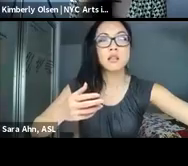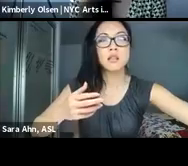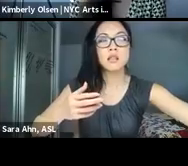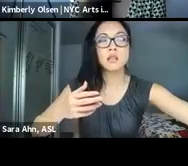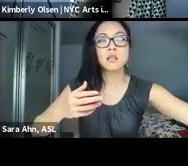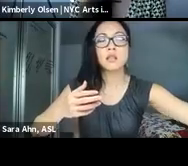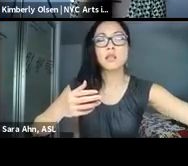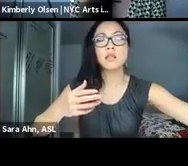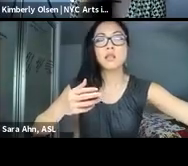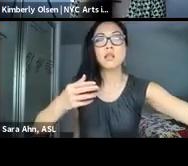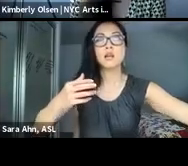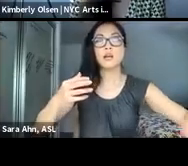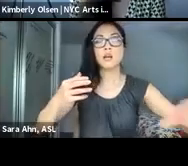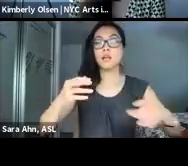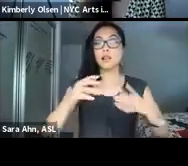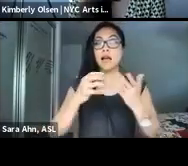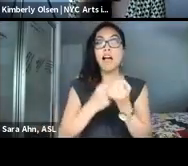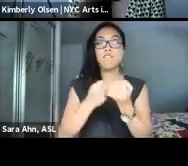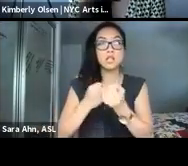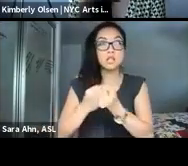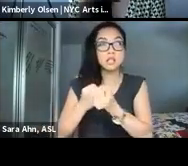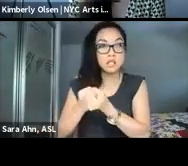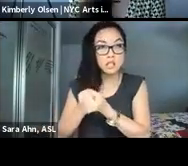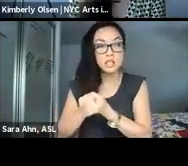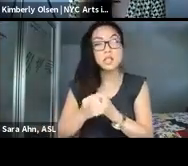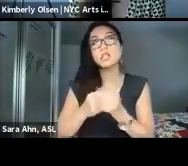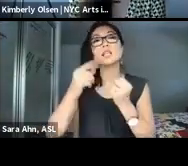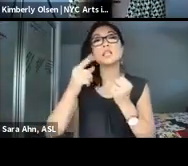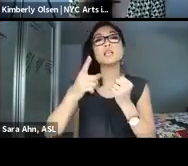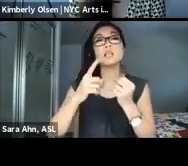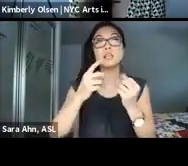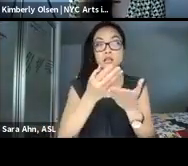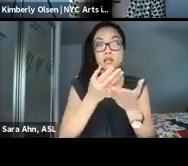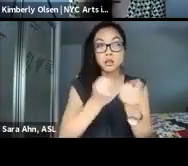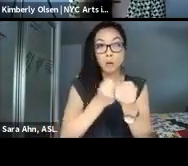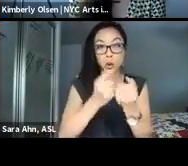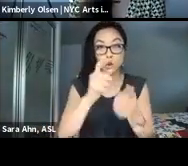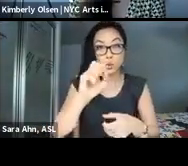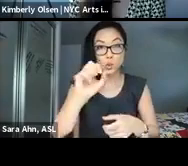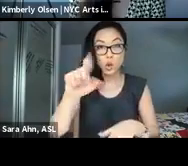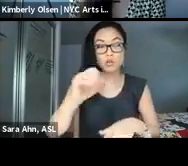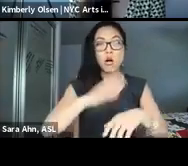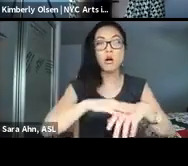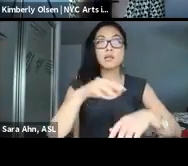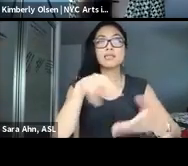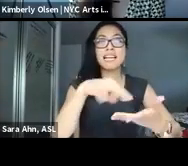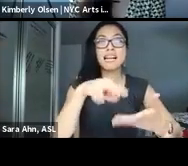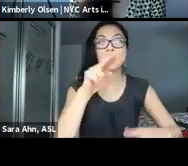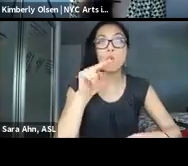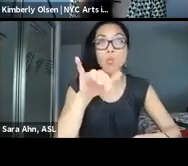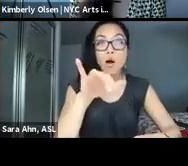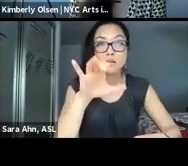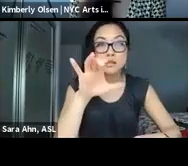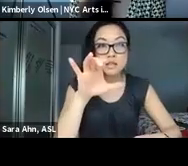points. We provide how you can tell your story to members of Congress and at the local level,